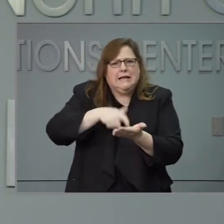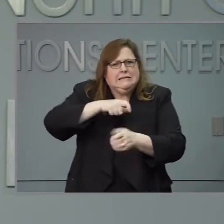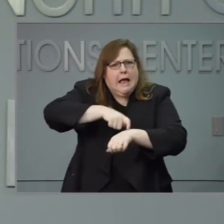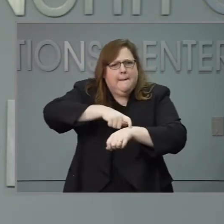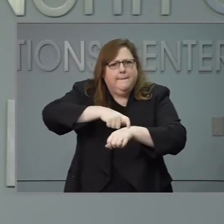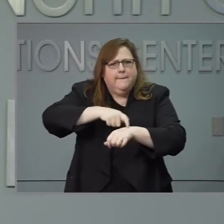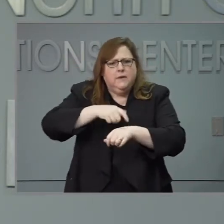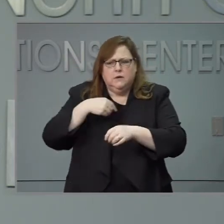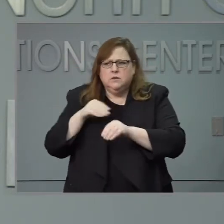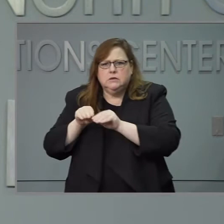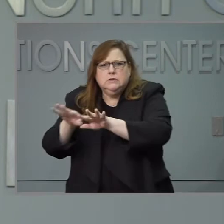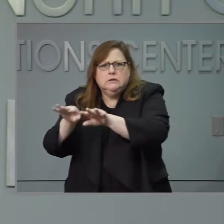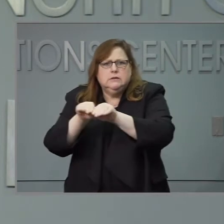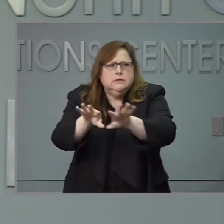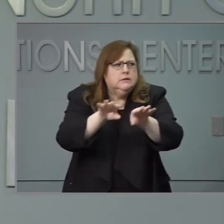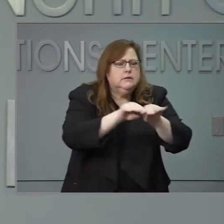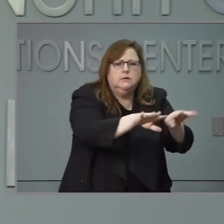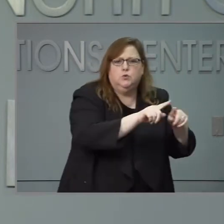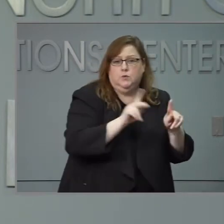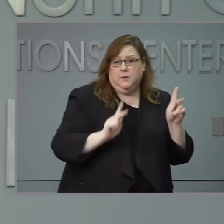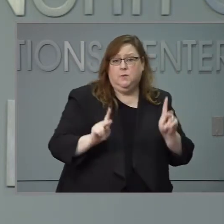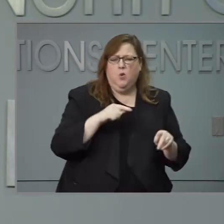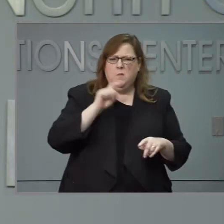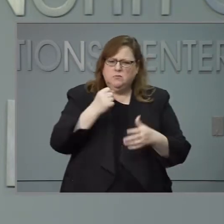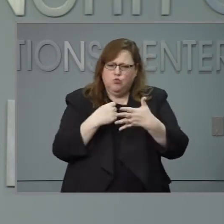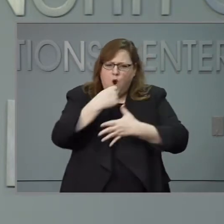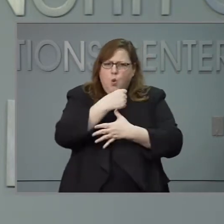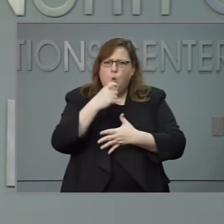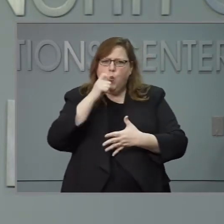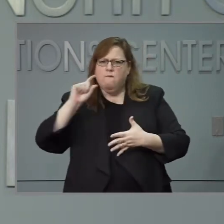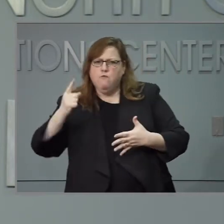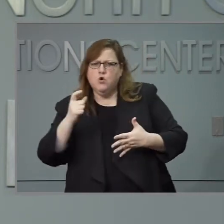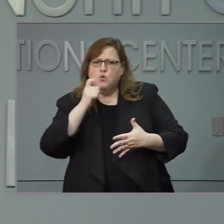ESTAS DECISIONES Y LO QUE HACE FOREST ES TENER UNROUNDS DE